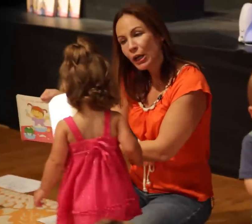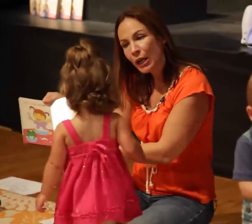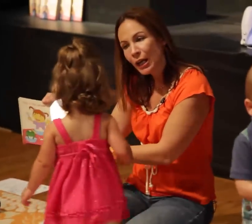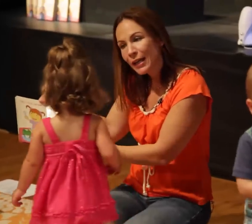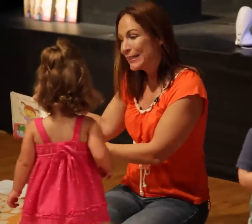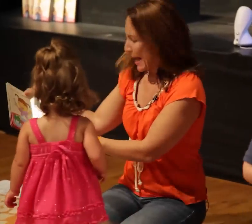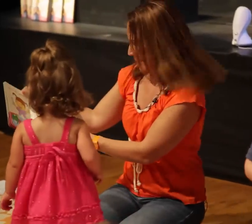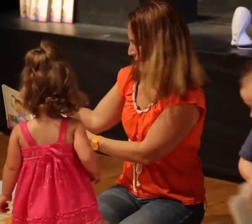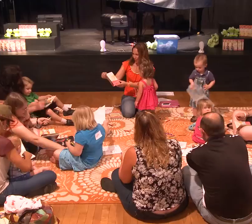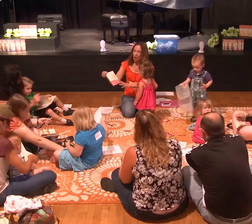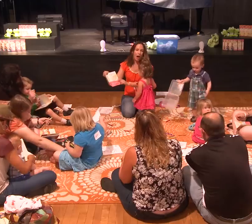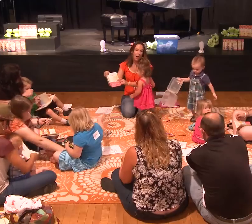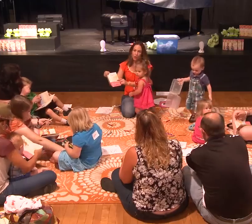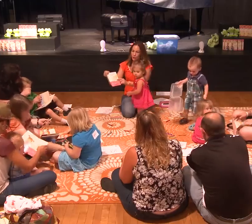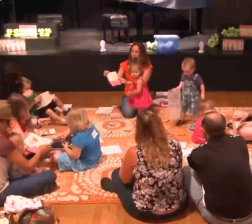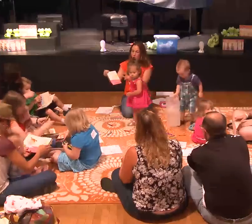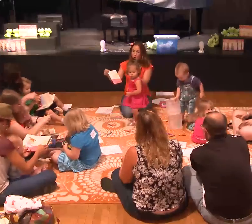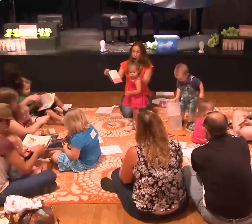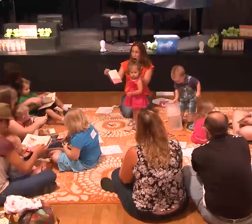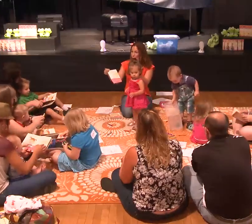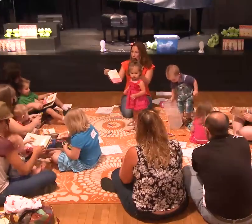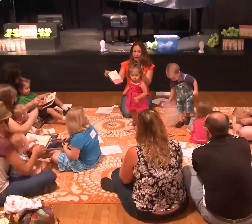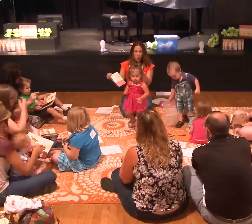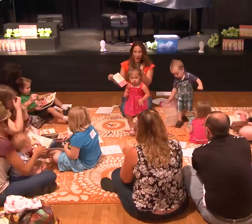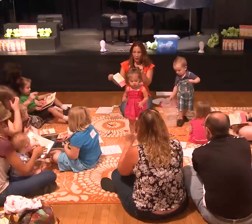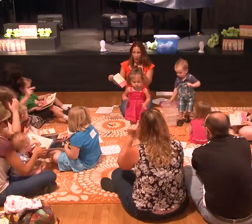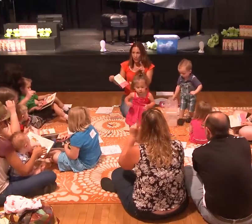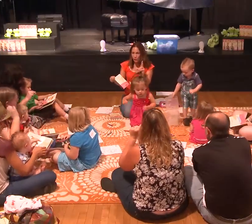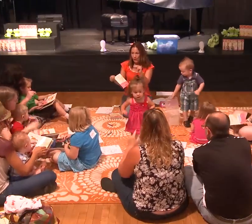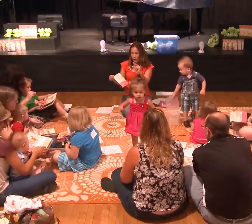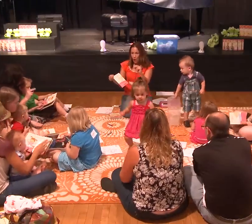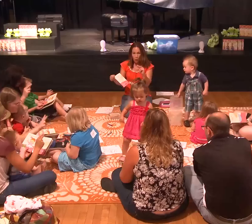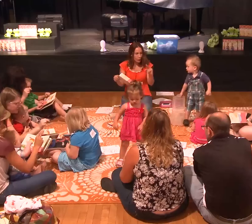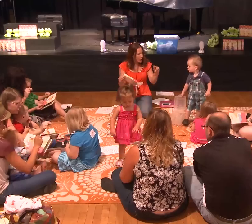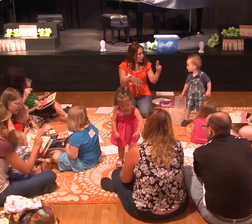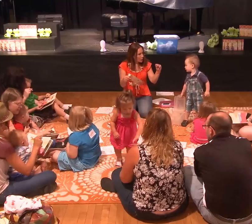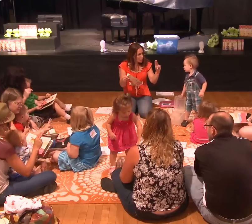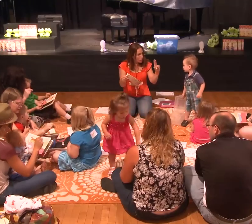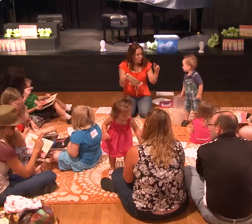Yes. Uh-oh. It's no I don't have a cracker. Can you sign NO? How do you say NO?